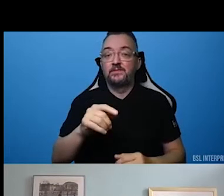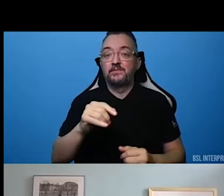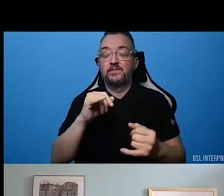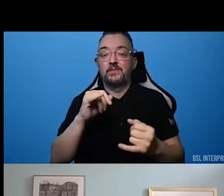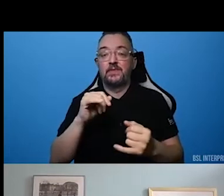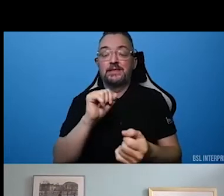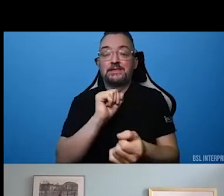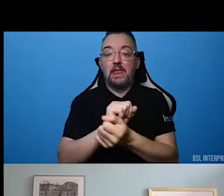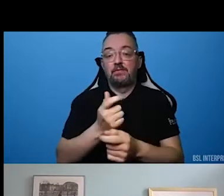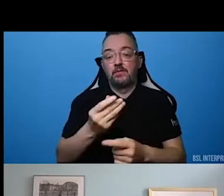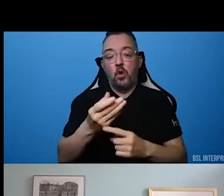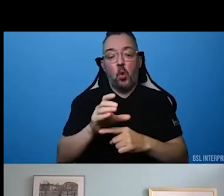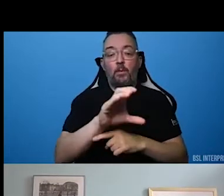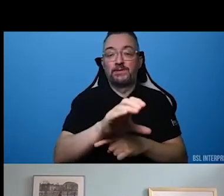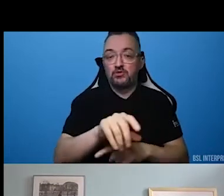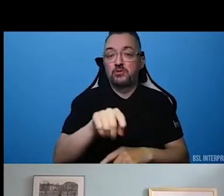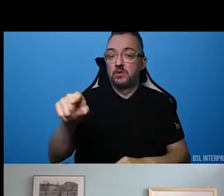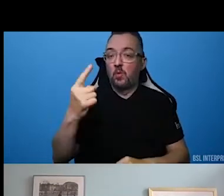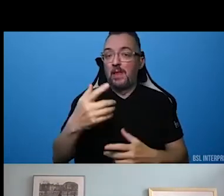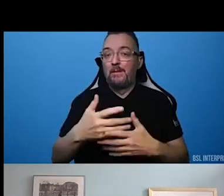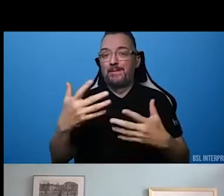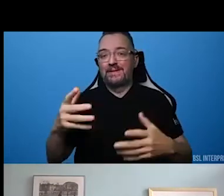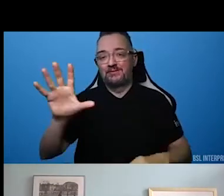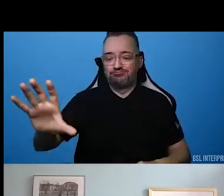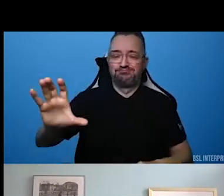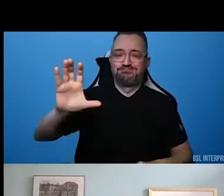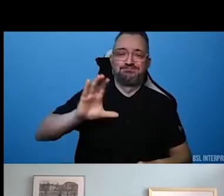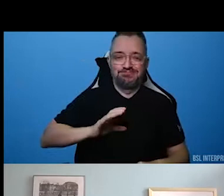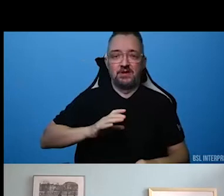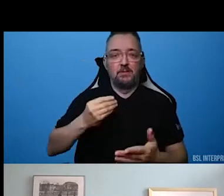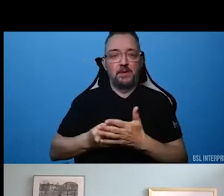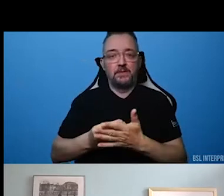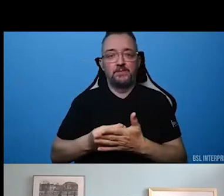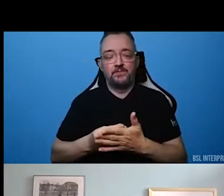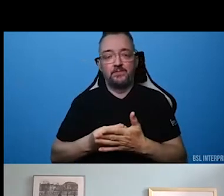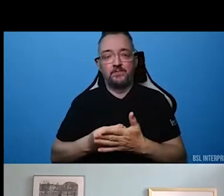he's one of the largest recipients of a compensation money at the ending of slavery.